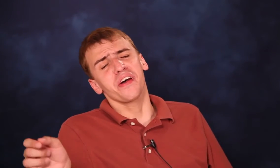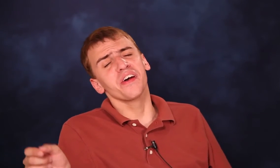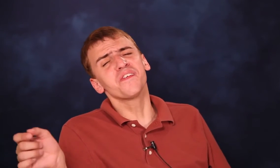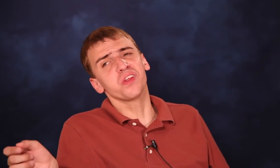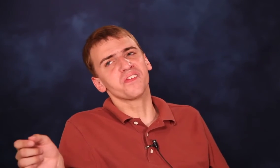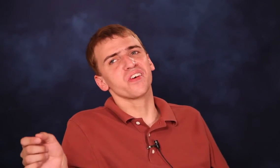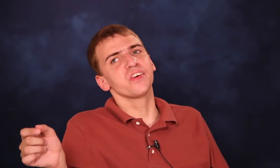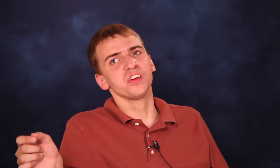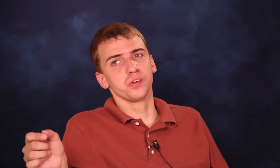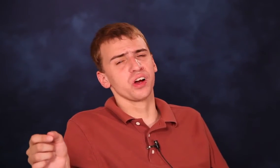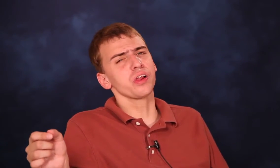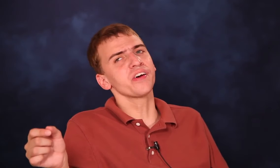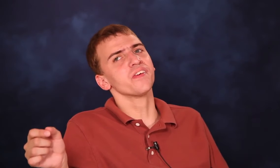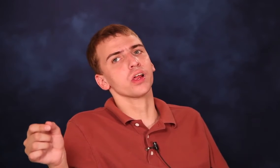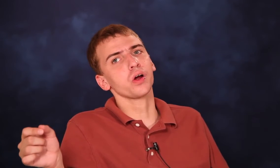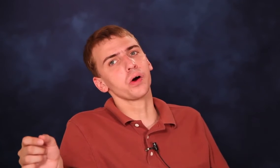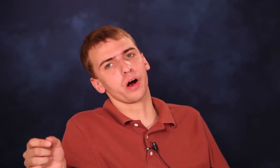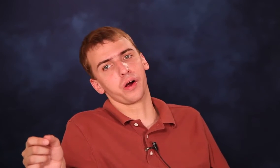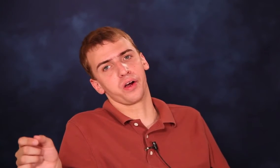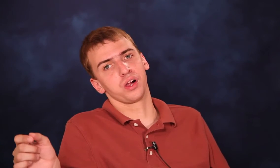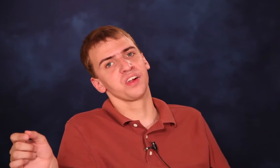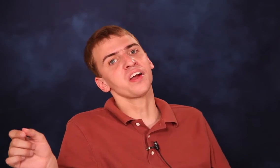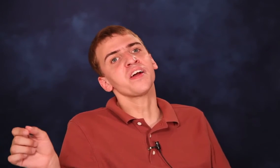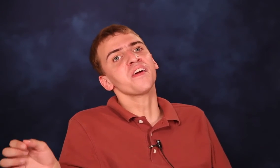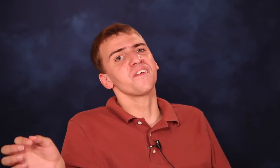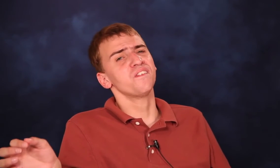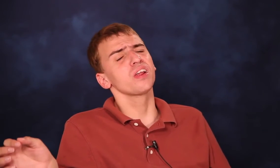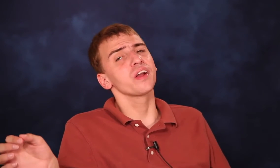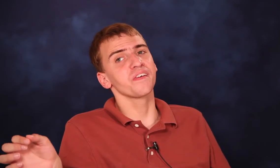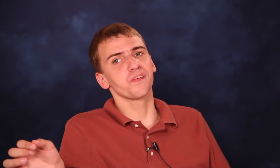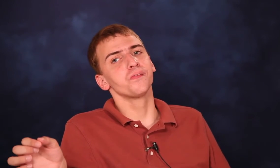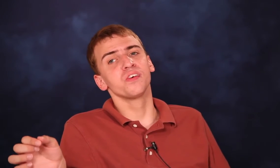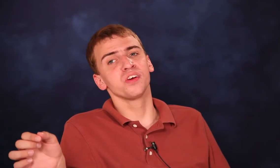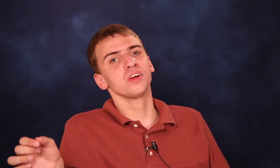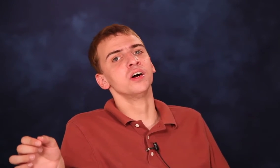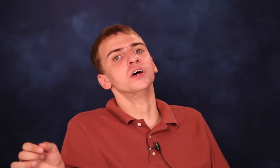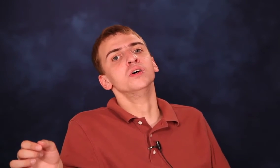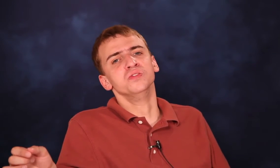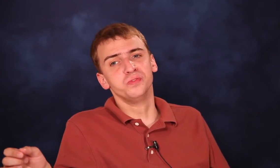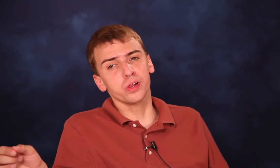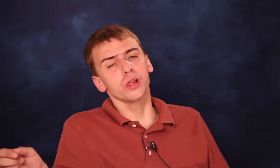If the patient does have a legal guardian, you must get permission from the